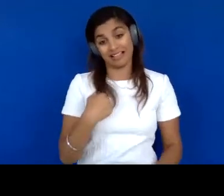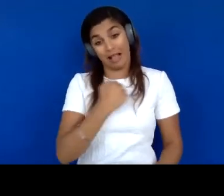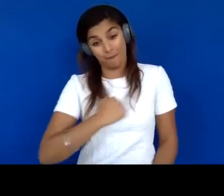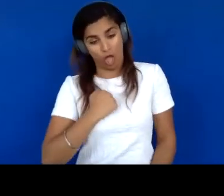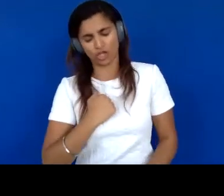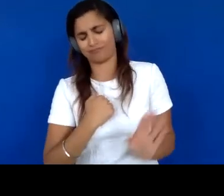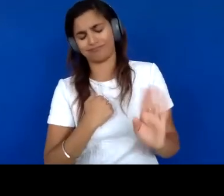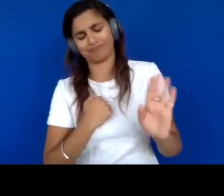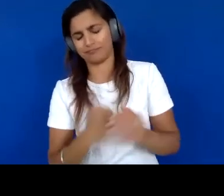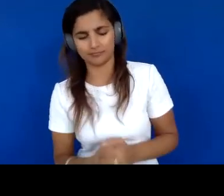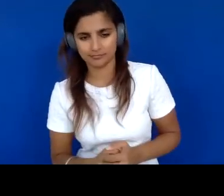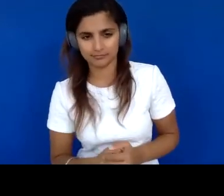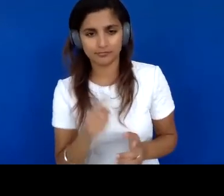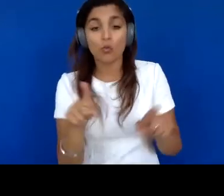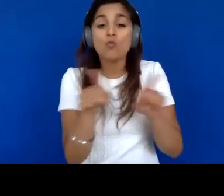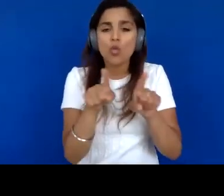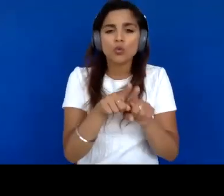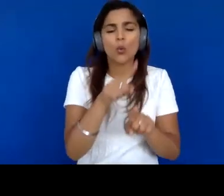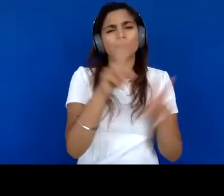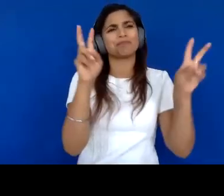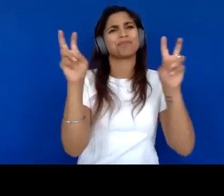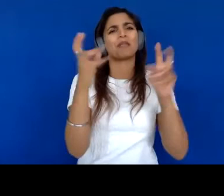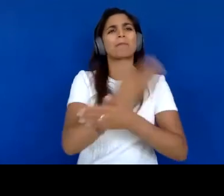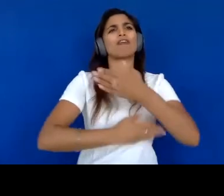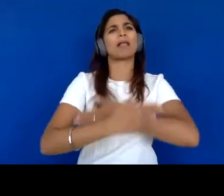around the superheroing of Paralympic athletes through the dominance of a